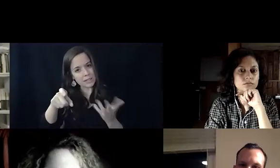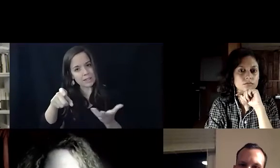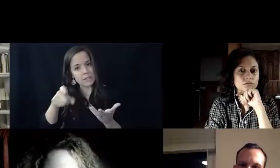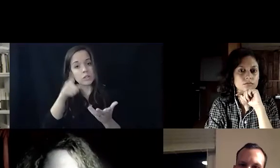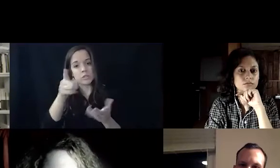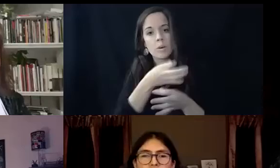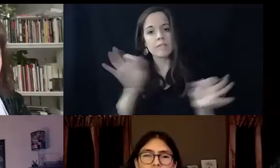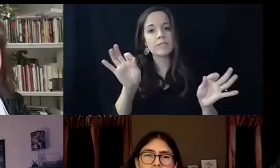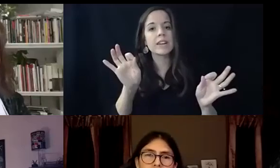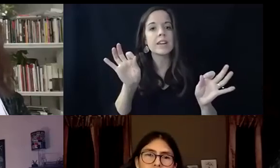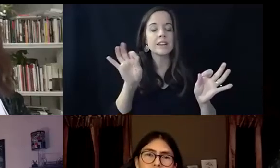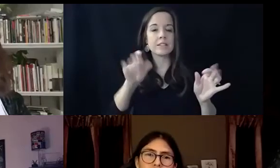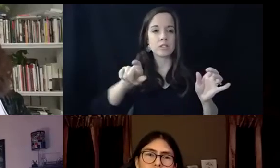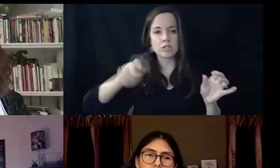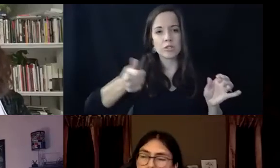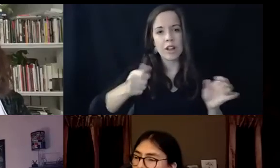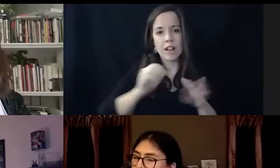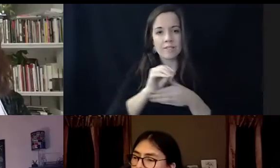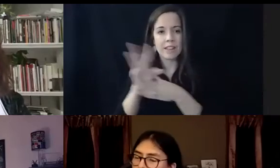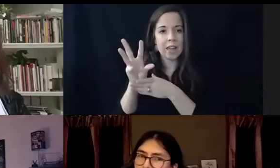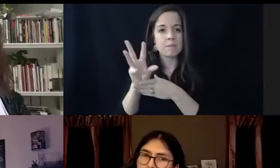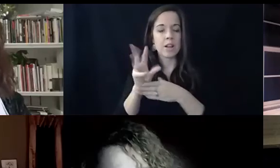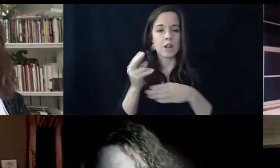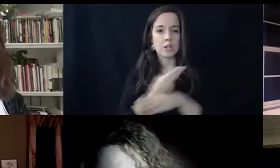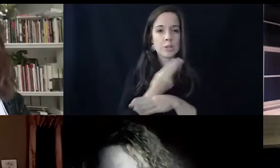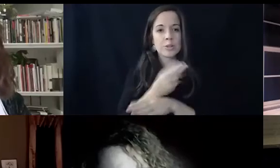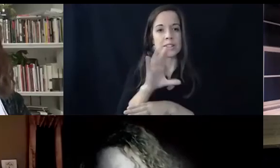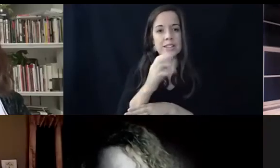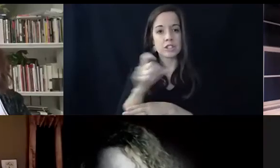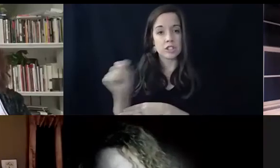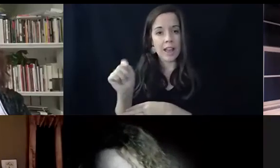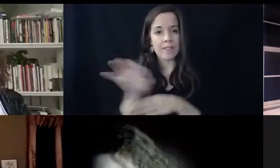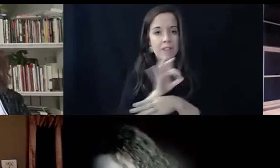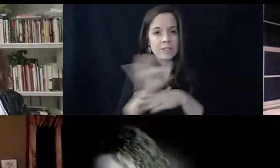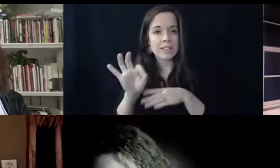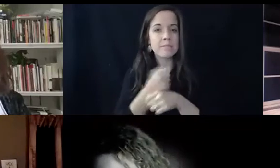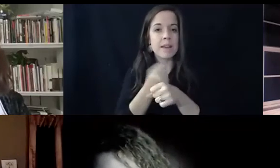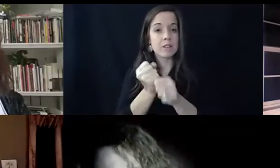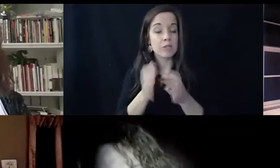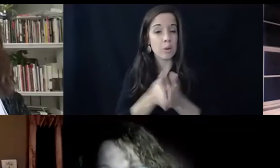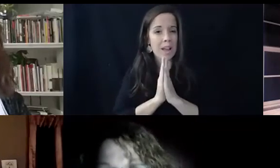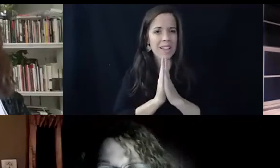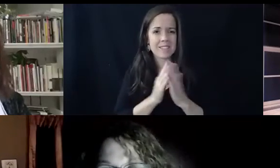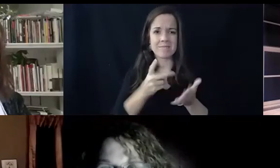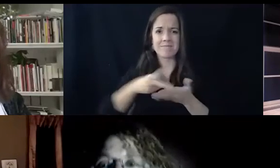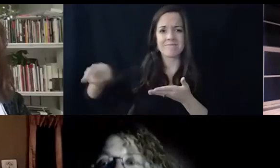turn off your camera, use the chat function, make requests, get up and leave the room if you need to